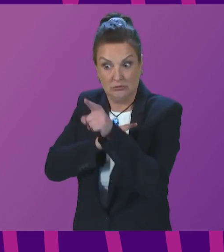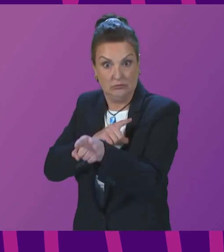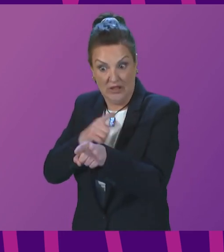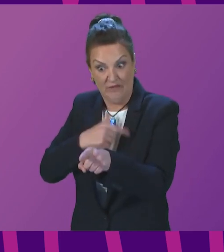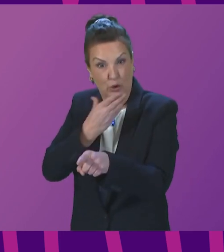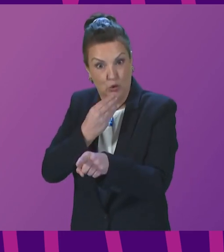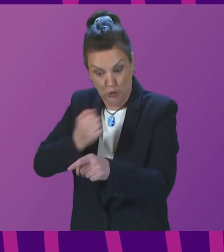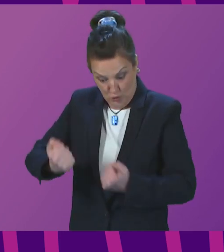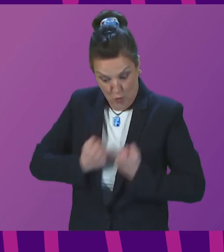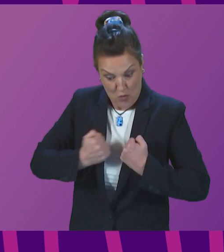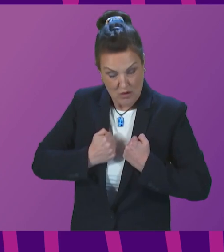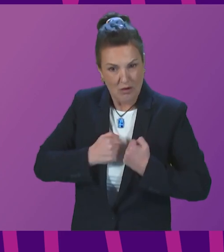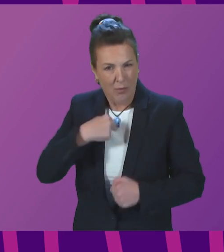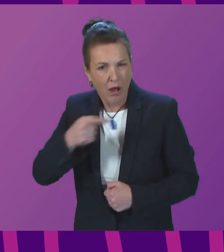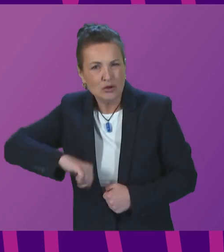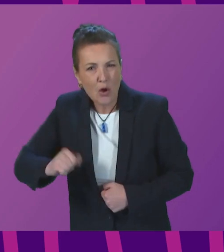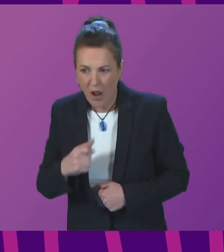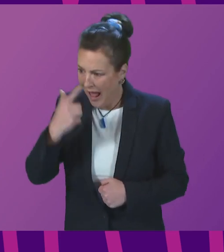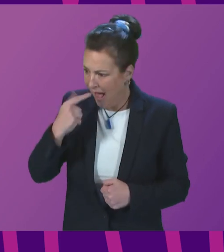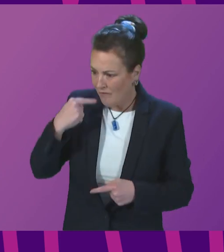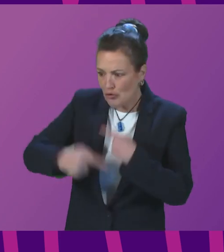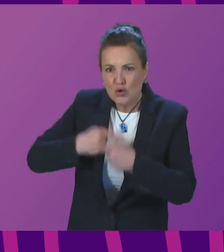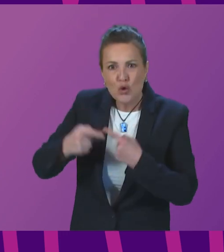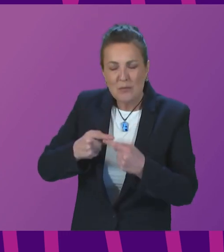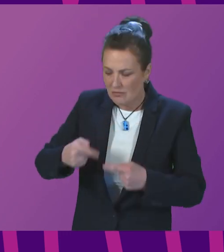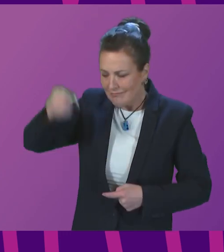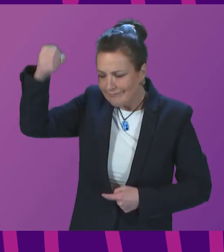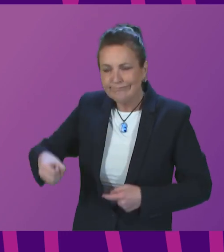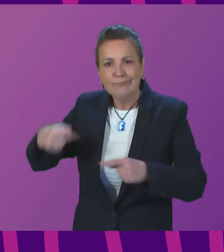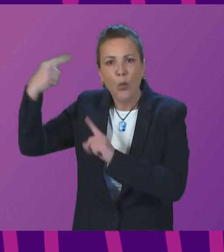the use of offshore wind to power platforms, hydrogen technology, and carbon capture and